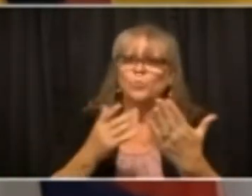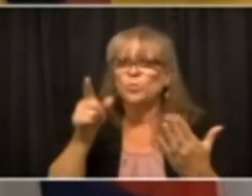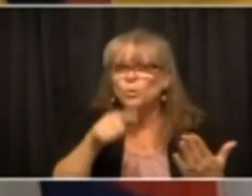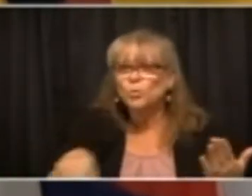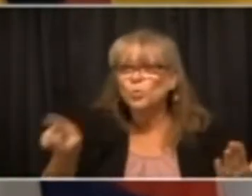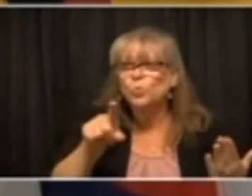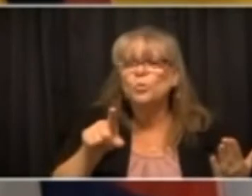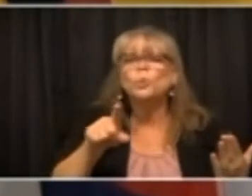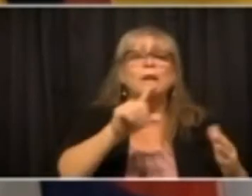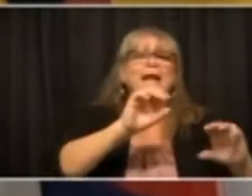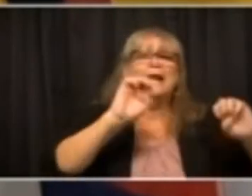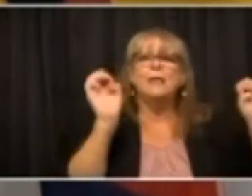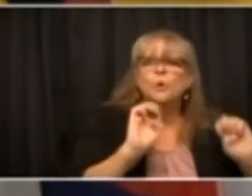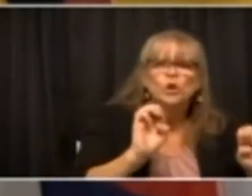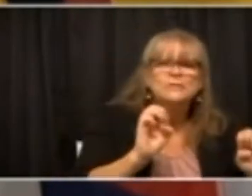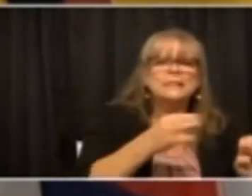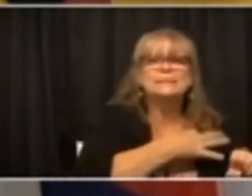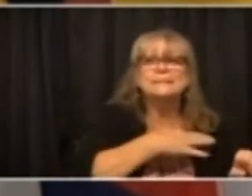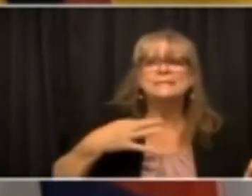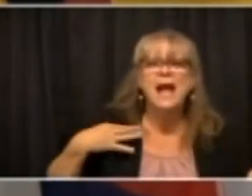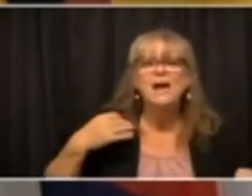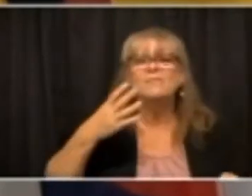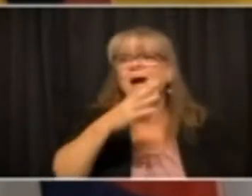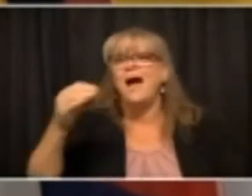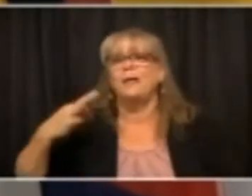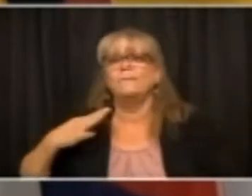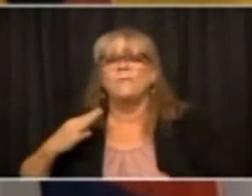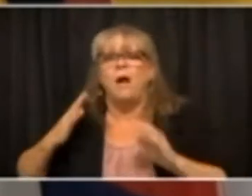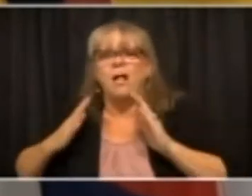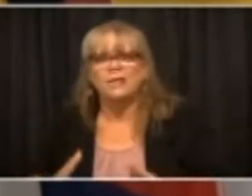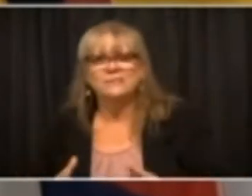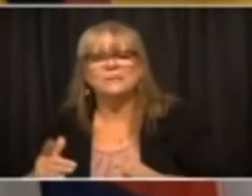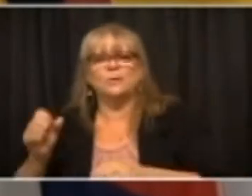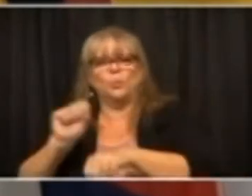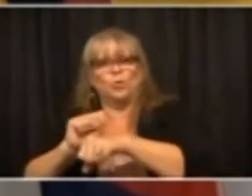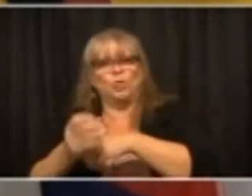working around the clock to support our efforts at fire suppression